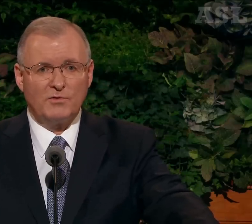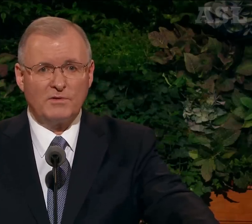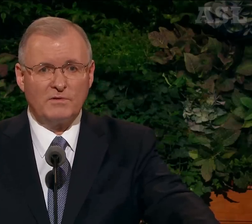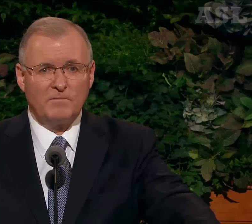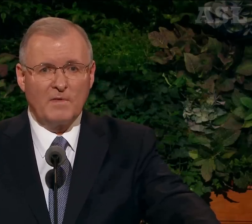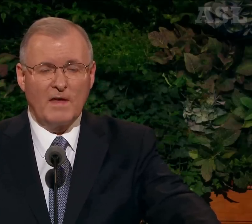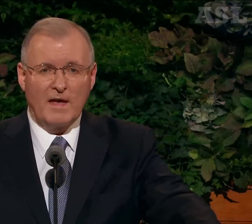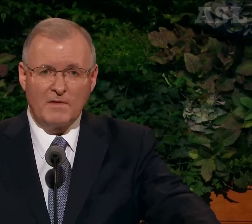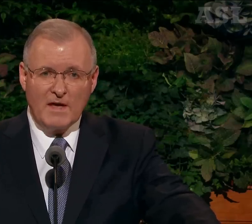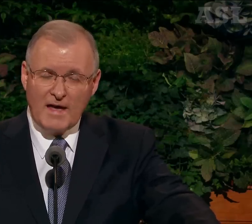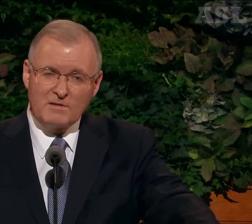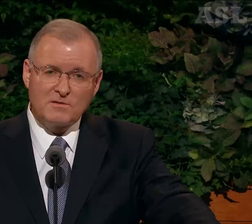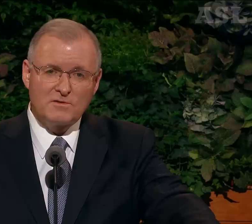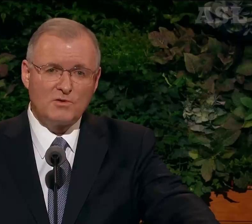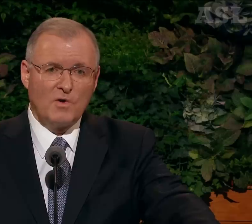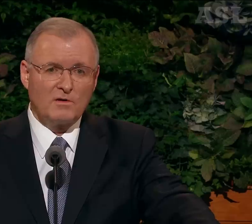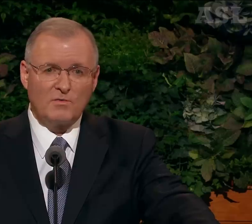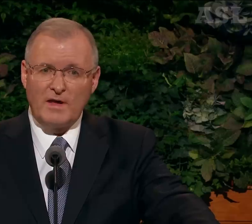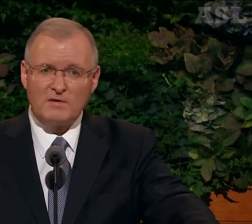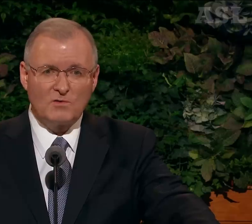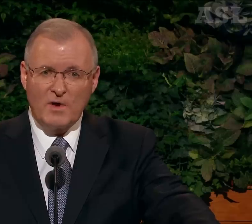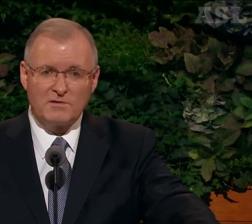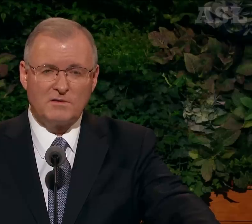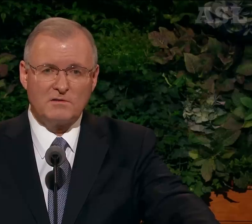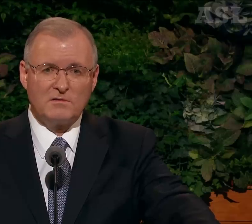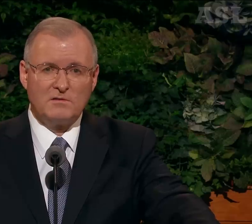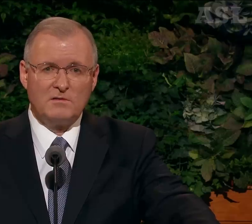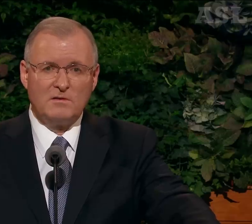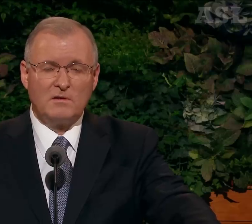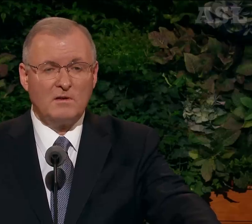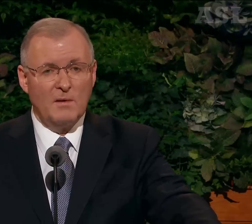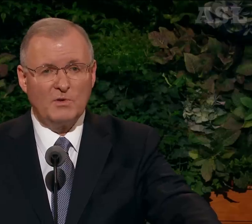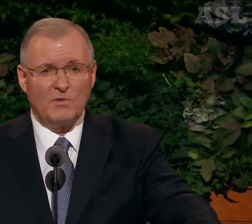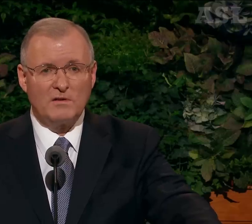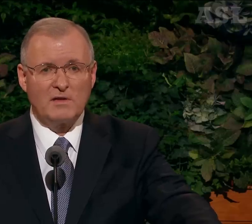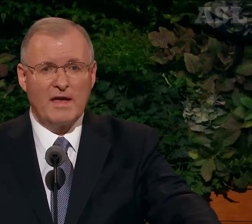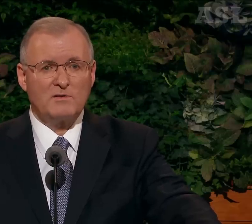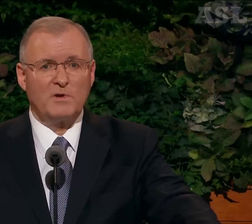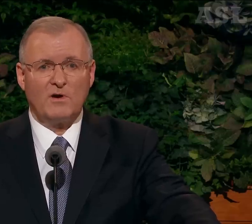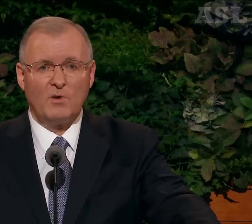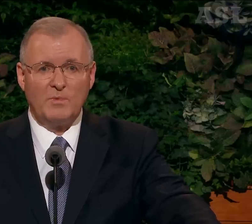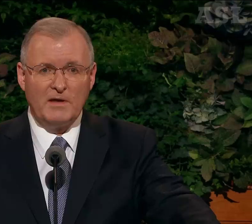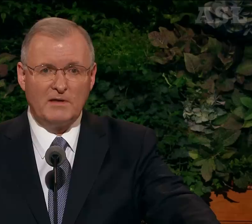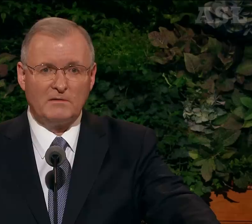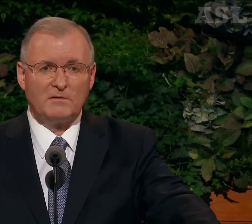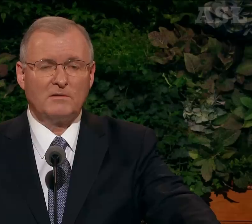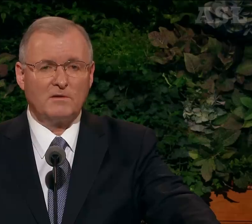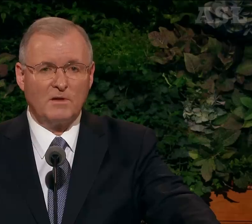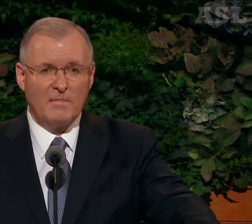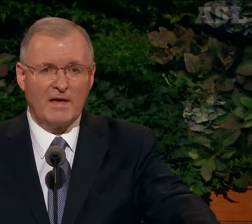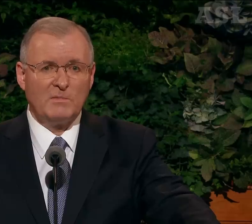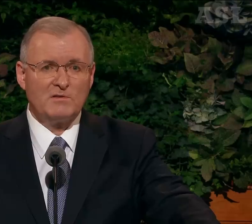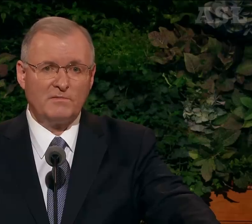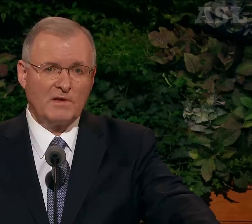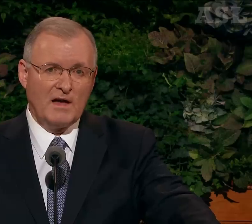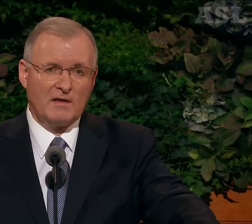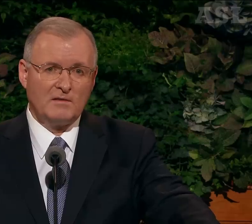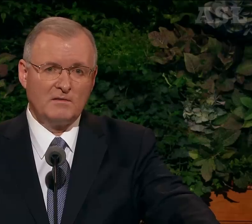MONSON TAUGHT US, "A KNOWLEDGE OF TRUTH AND THE ANSWERS TO OUR